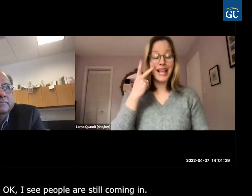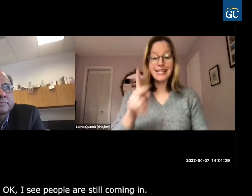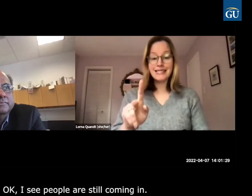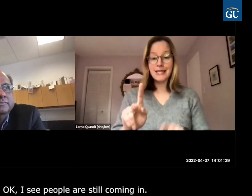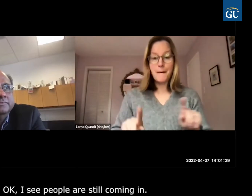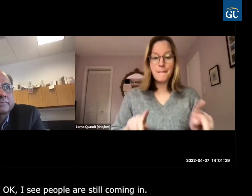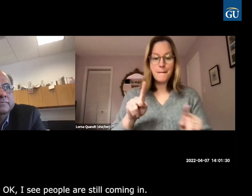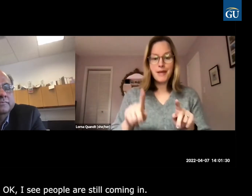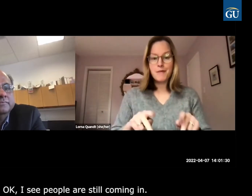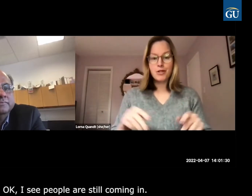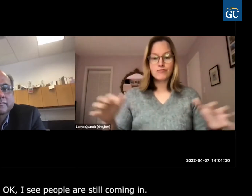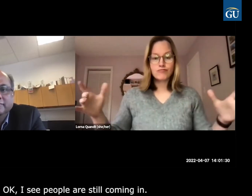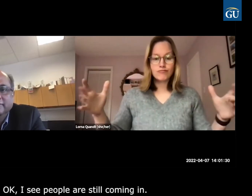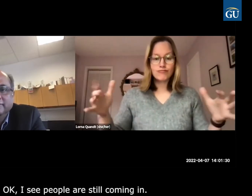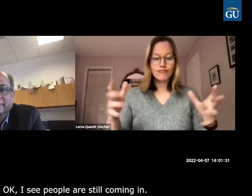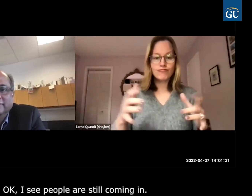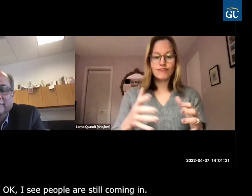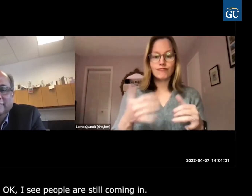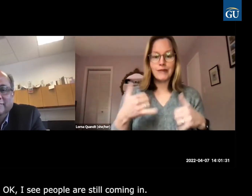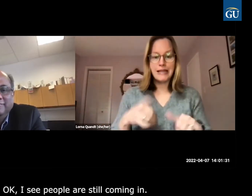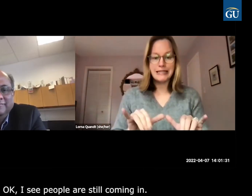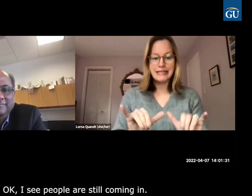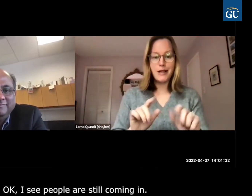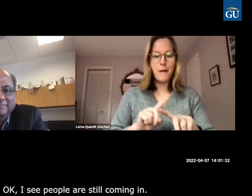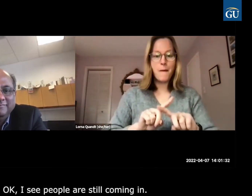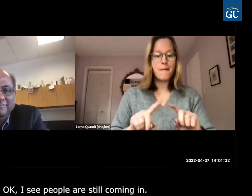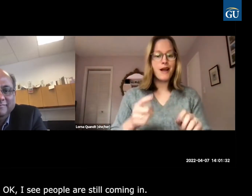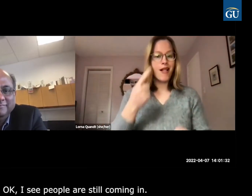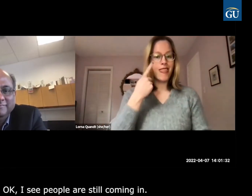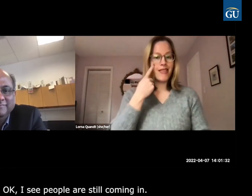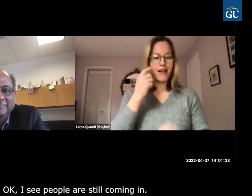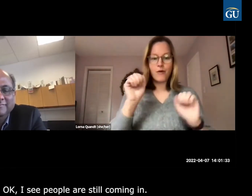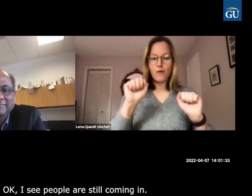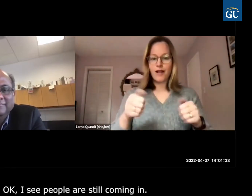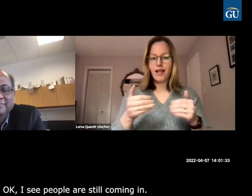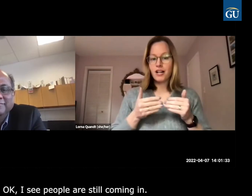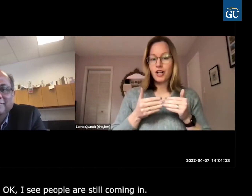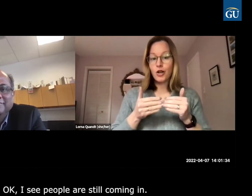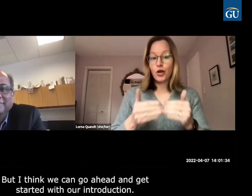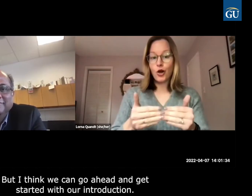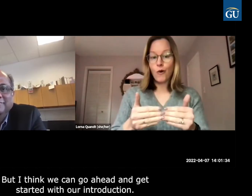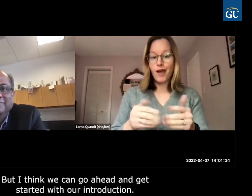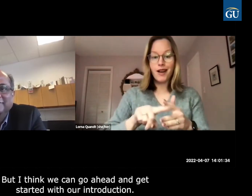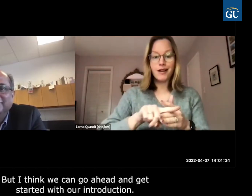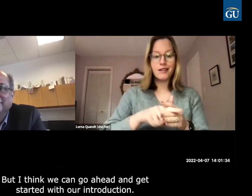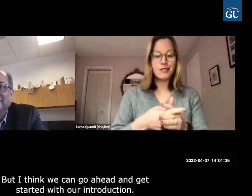okay i see people